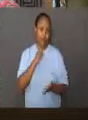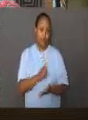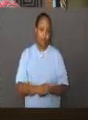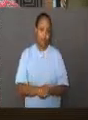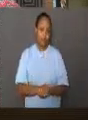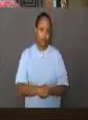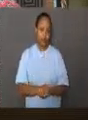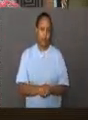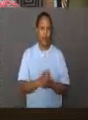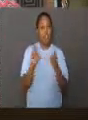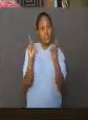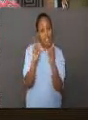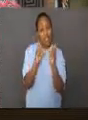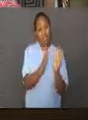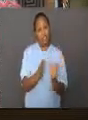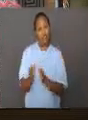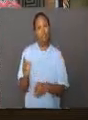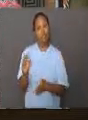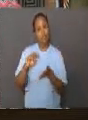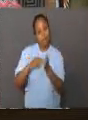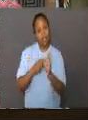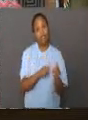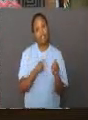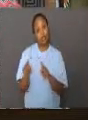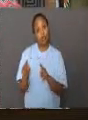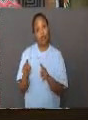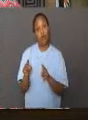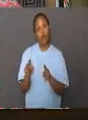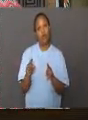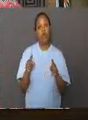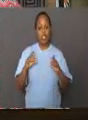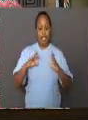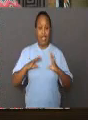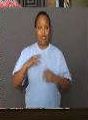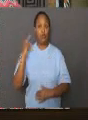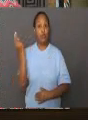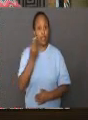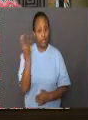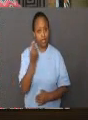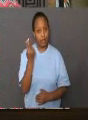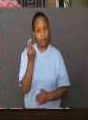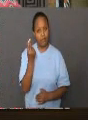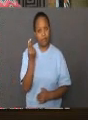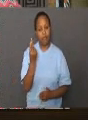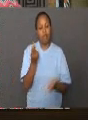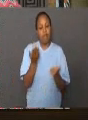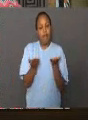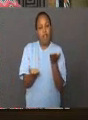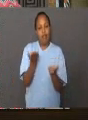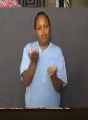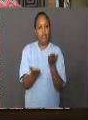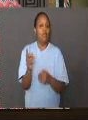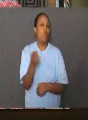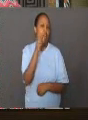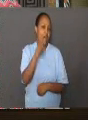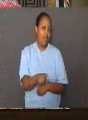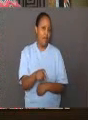a fair arrangement means that the benefit of relaxation is balanced by the responsibility